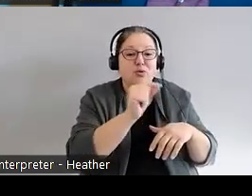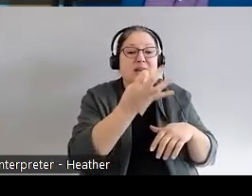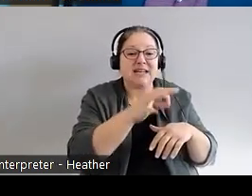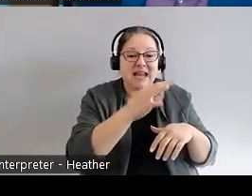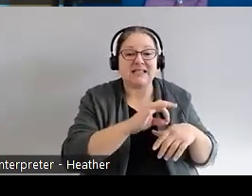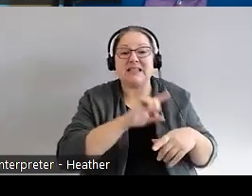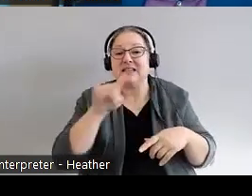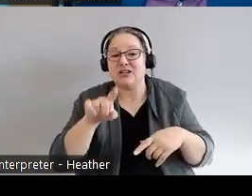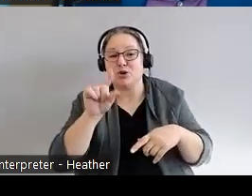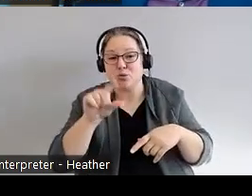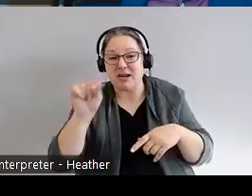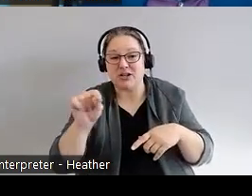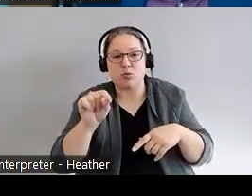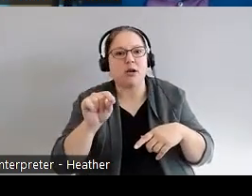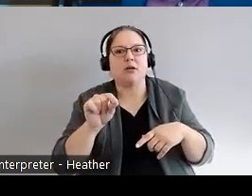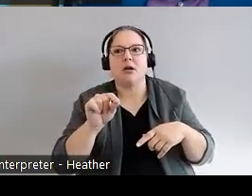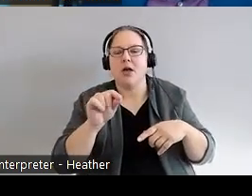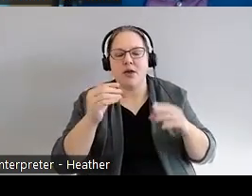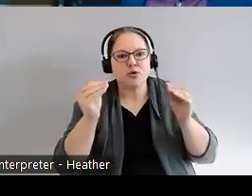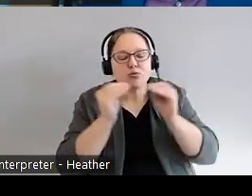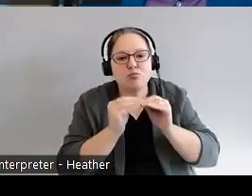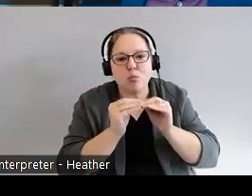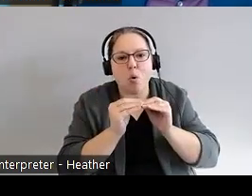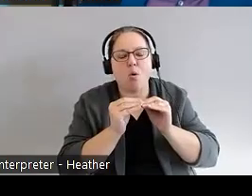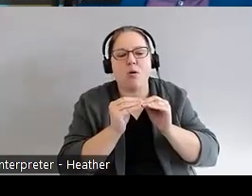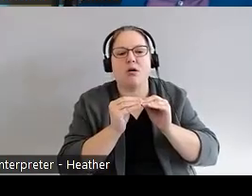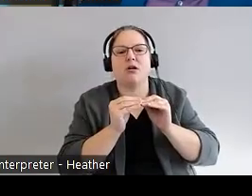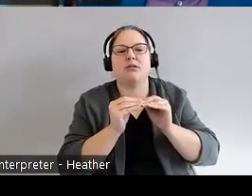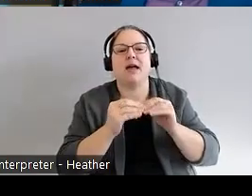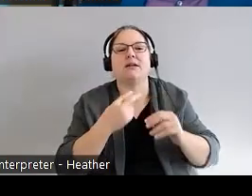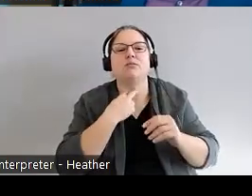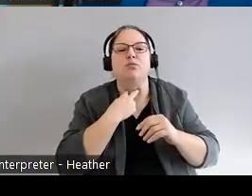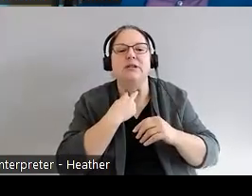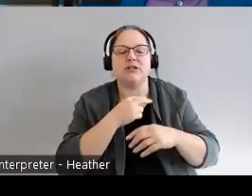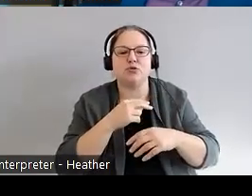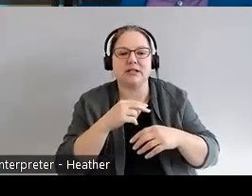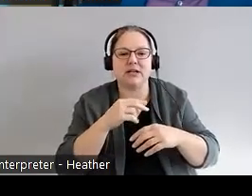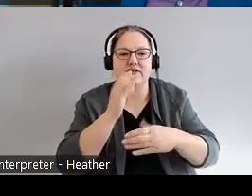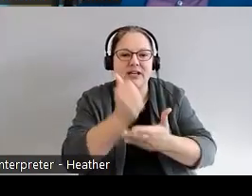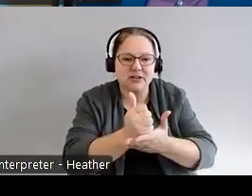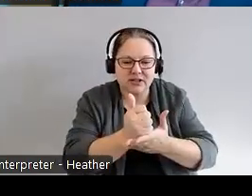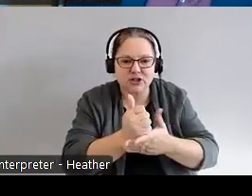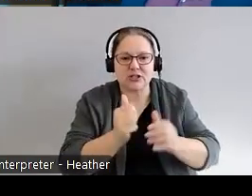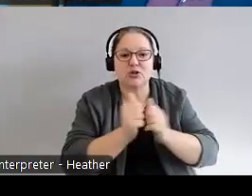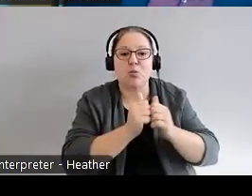appear to be using more restrictive interventions. in our hospital uh across both uh adults and child